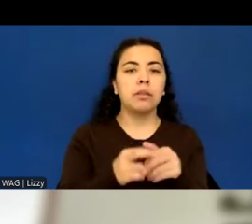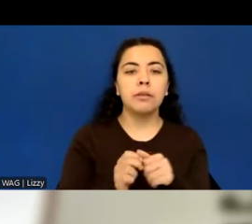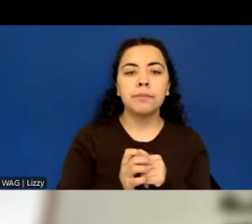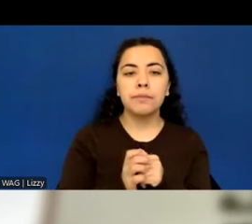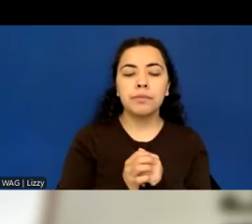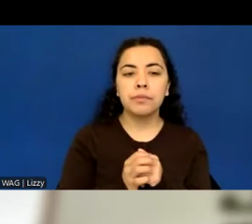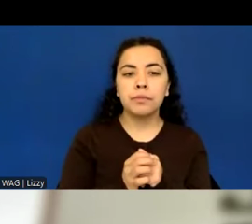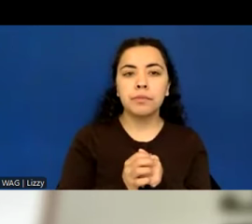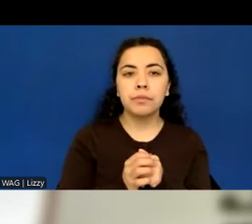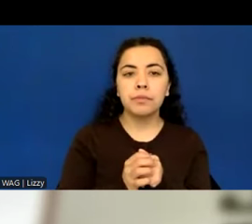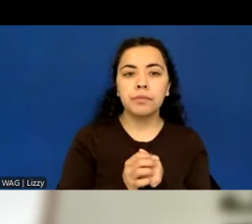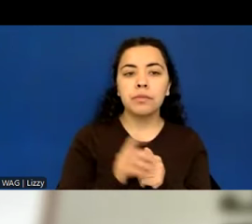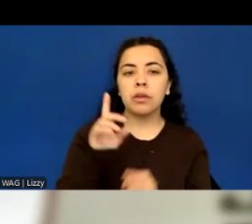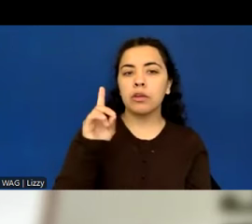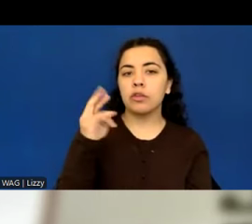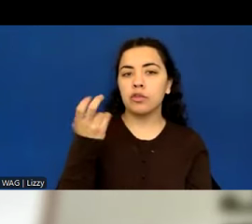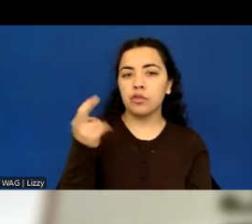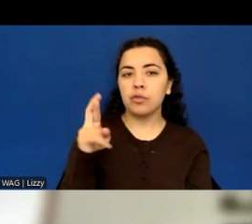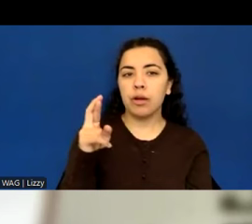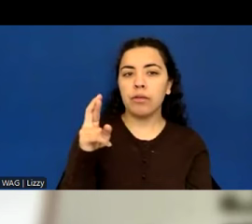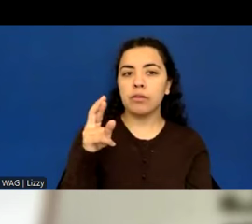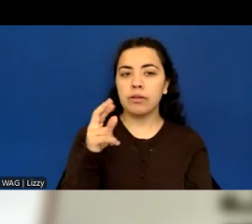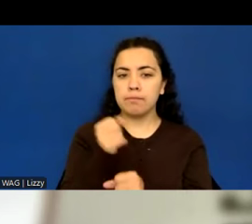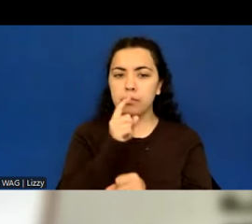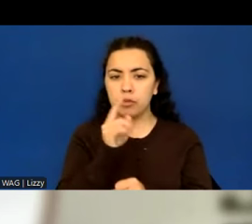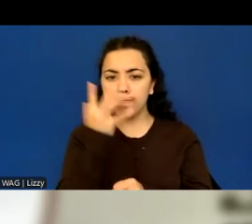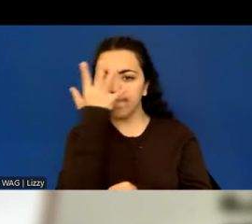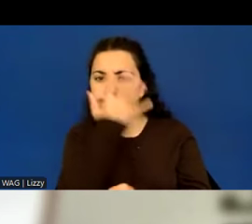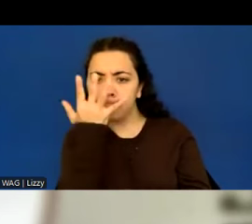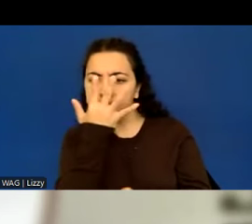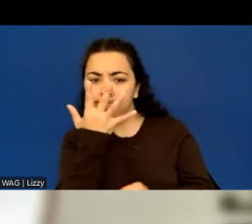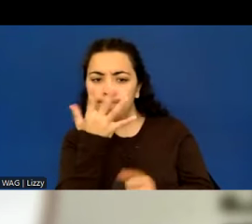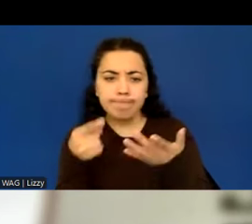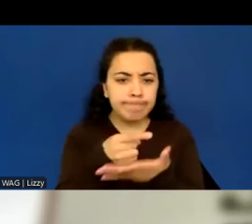that we have discussed before. So, making sure we are using the style in a meaningful way. A